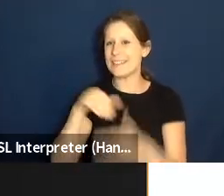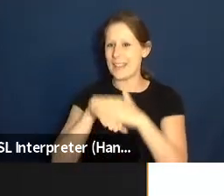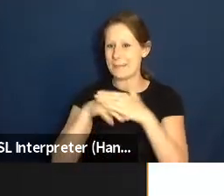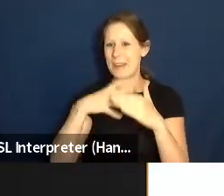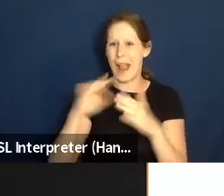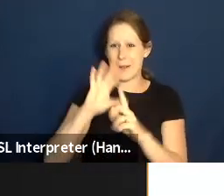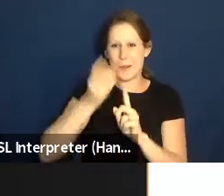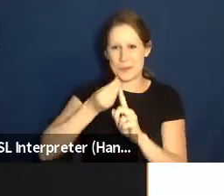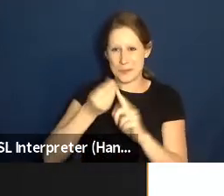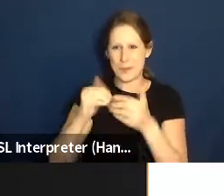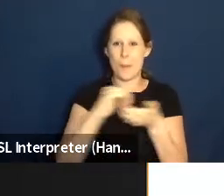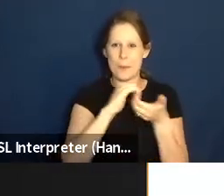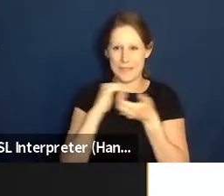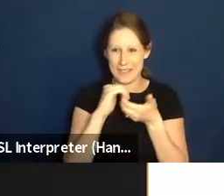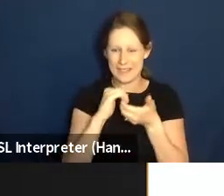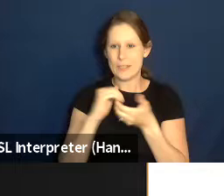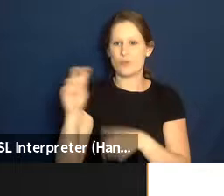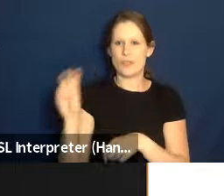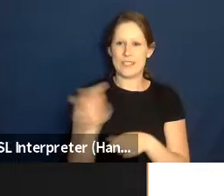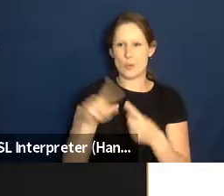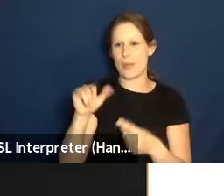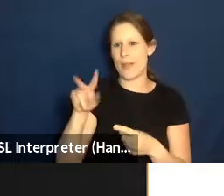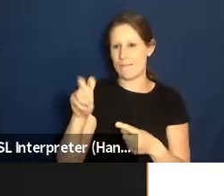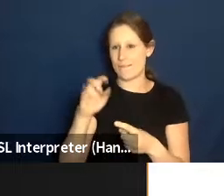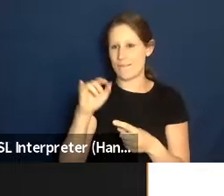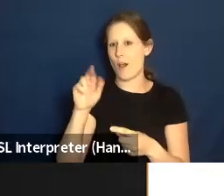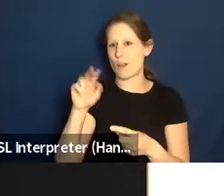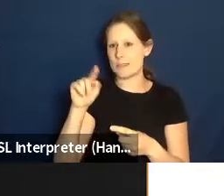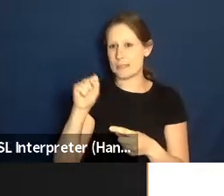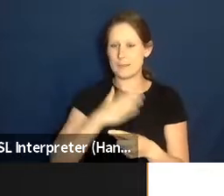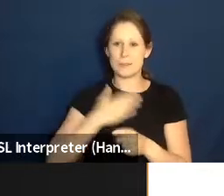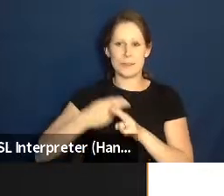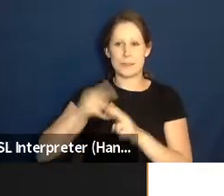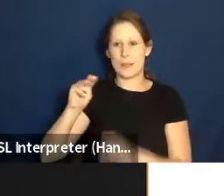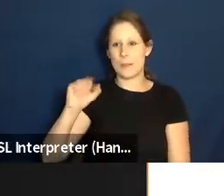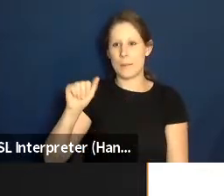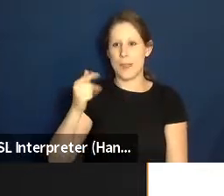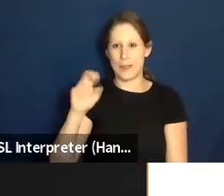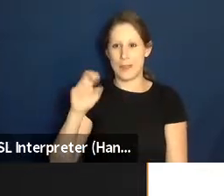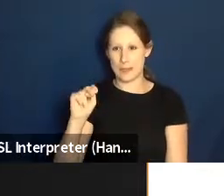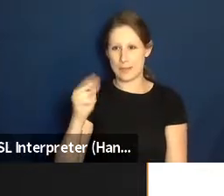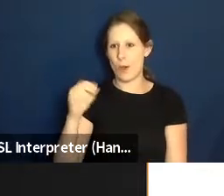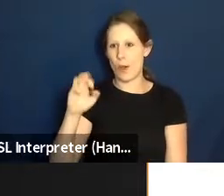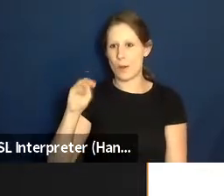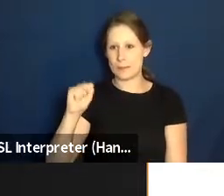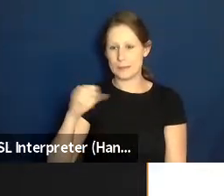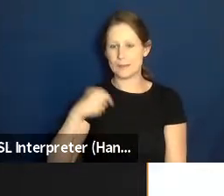into Live Arts. My name is Magan Harms and I will be the facilitator today.